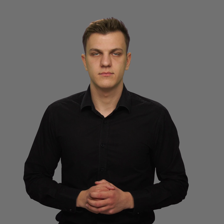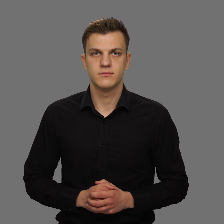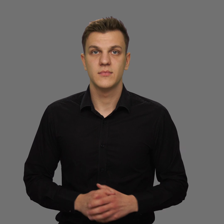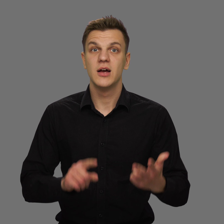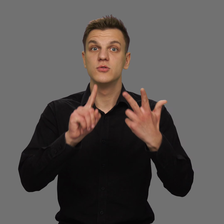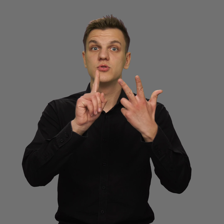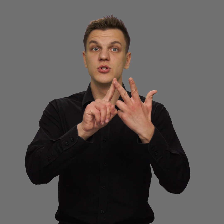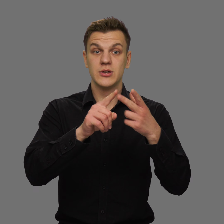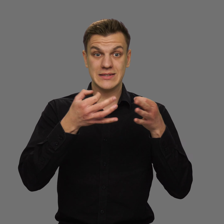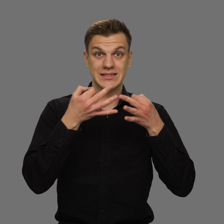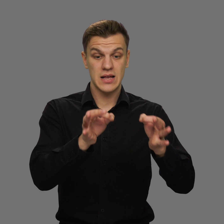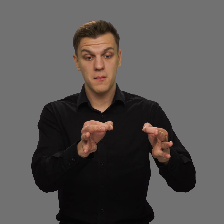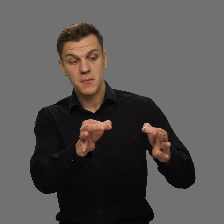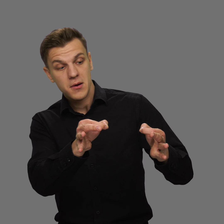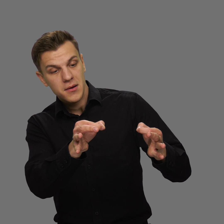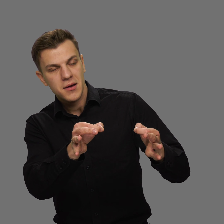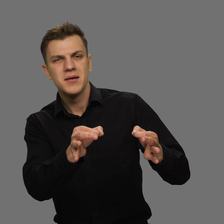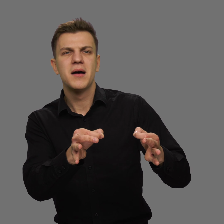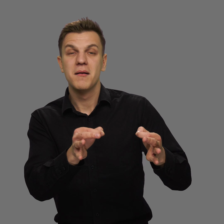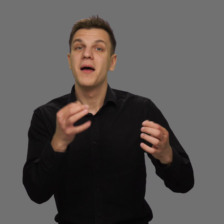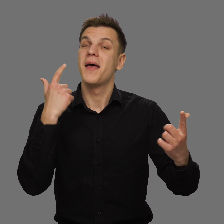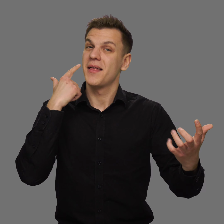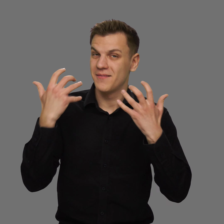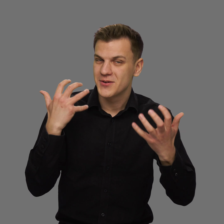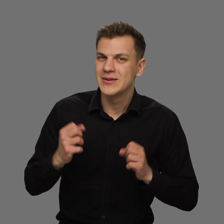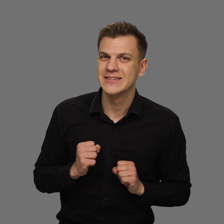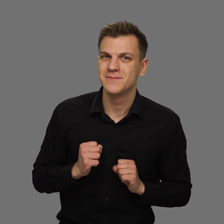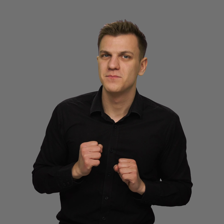3 Vehicle data.